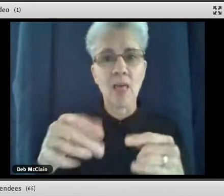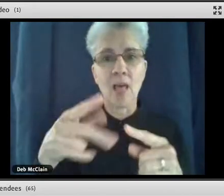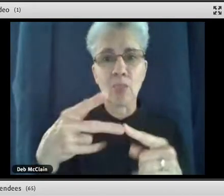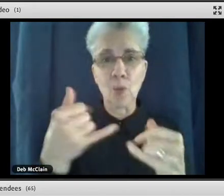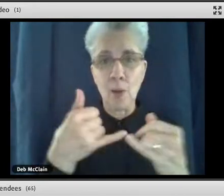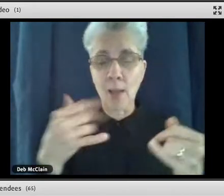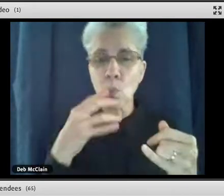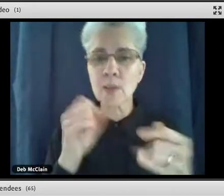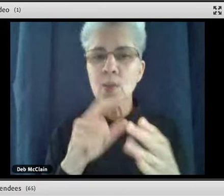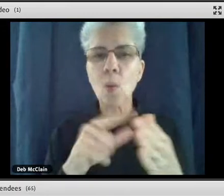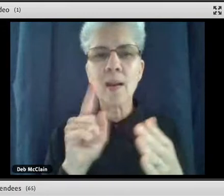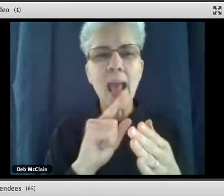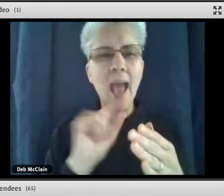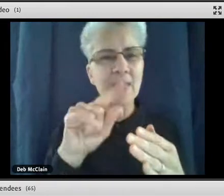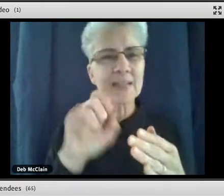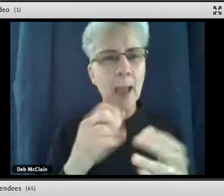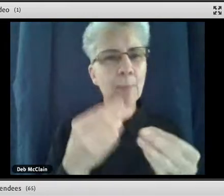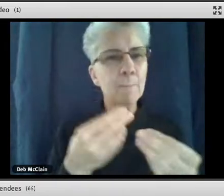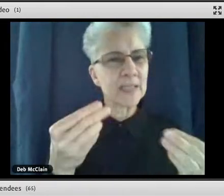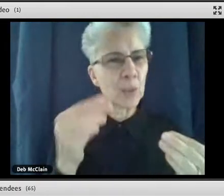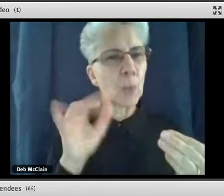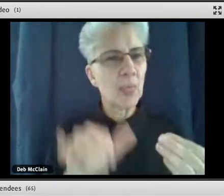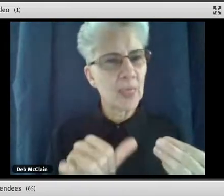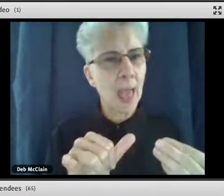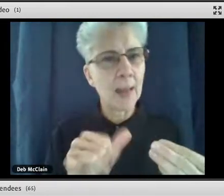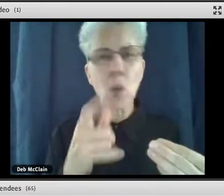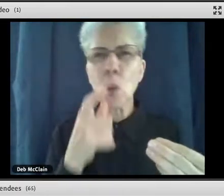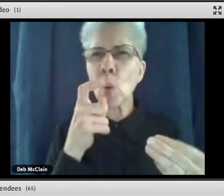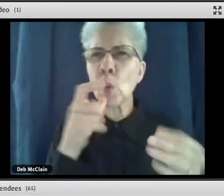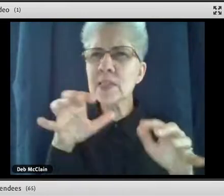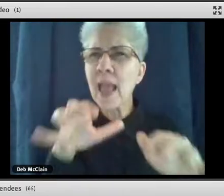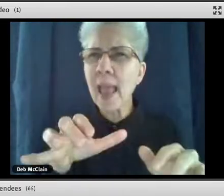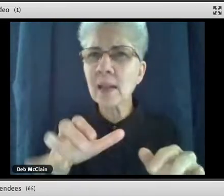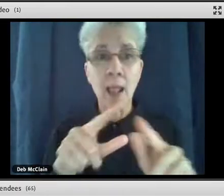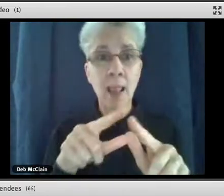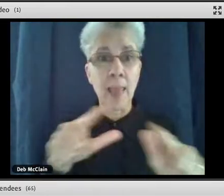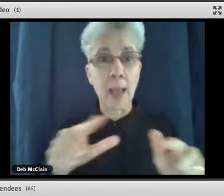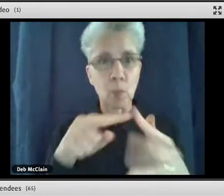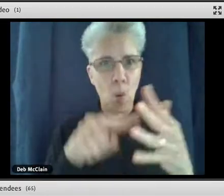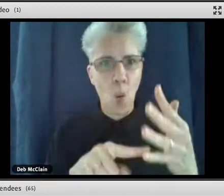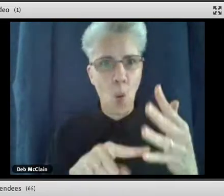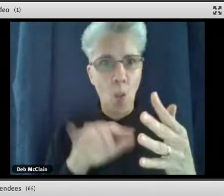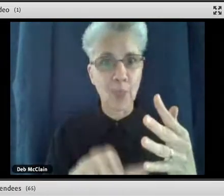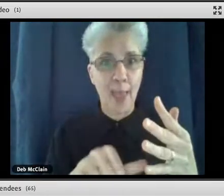So going back to what I showed you in that third slide or whatever where it had, like, the type of material,